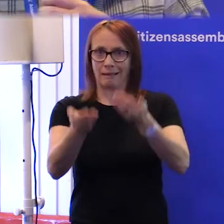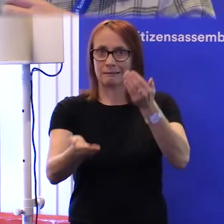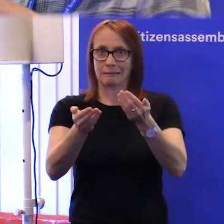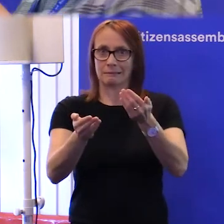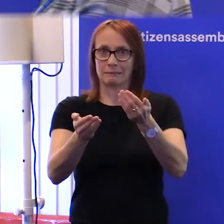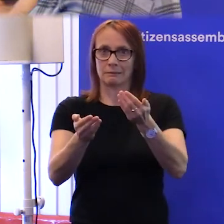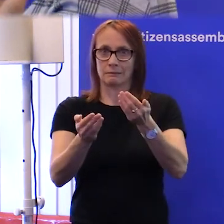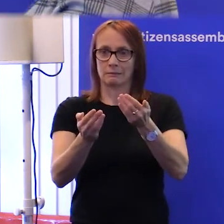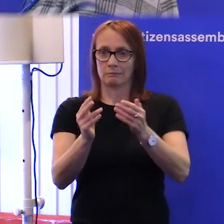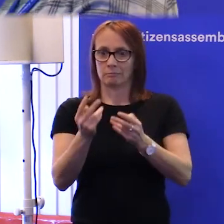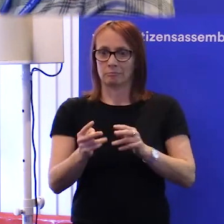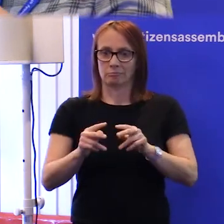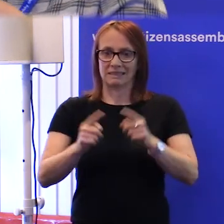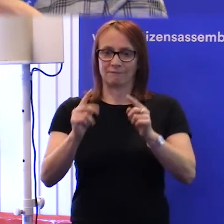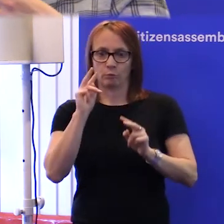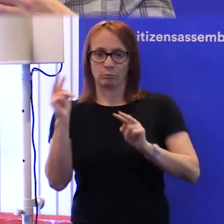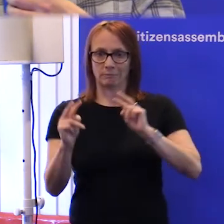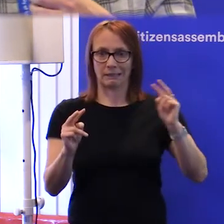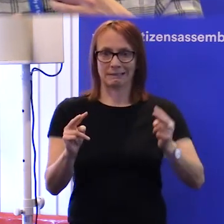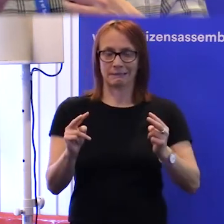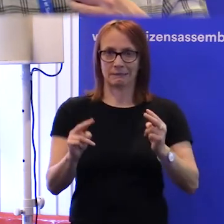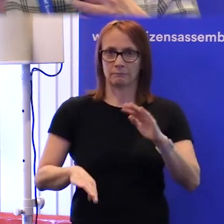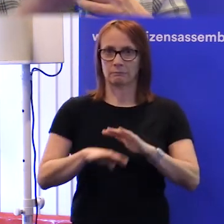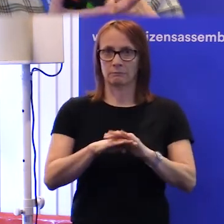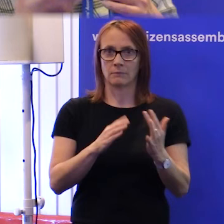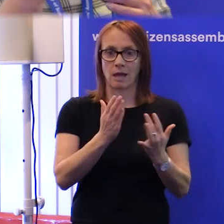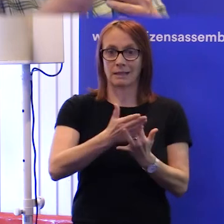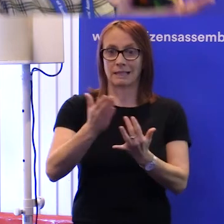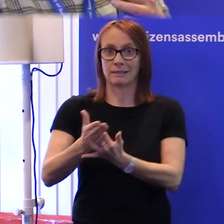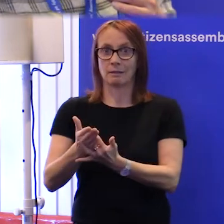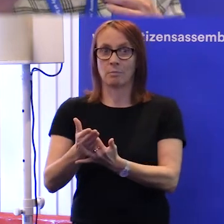is accessible we need it to make sense people are coming from a whole lot of